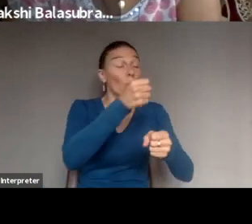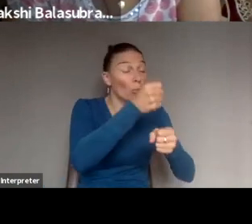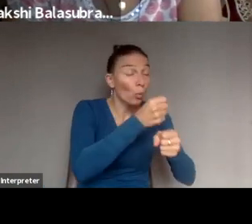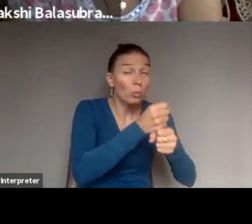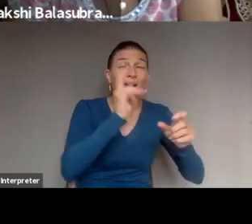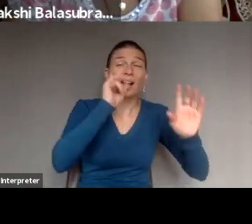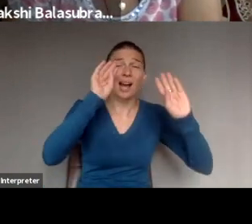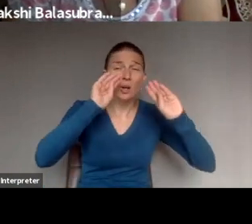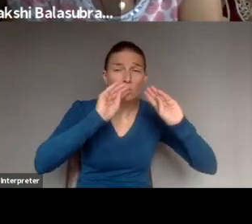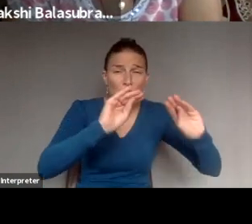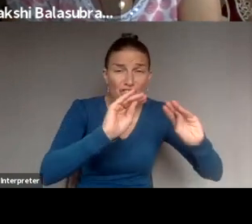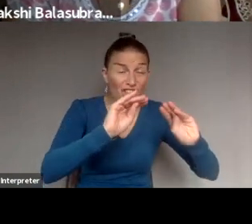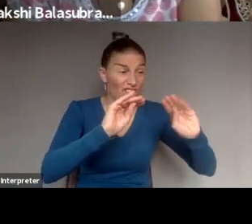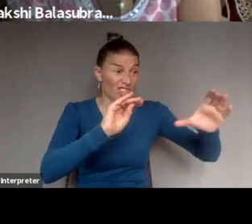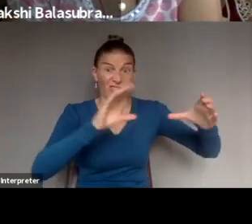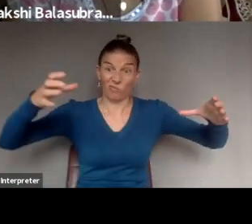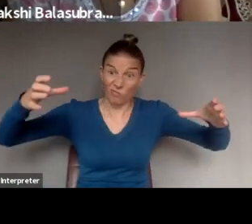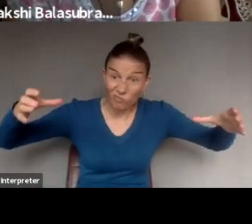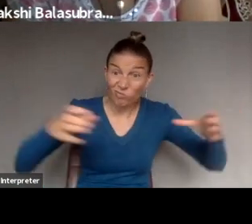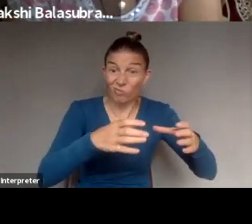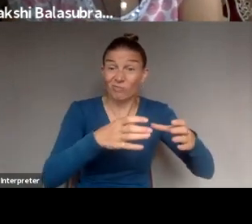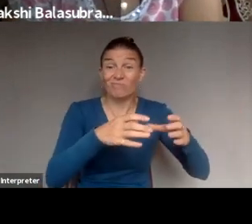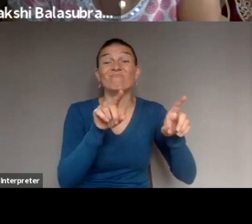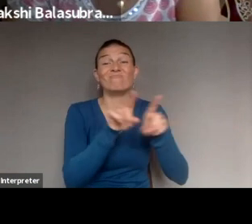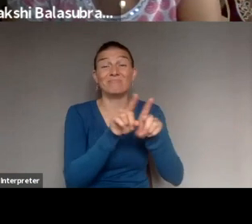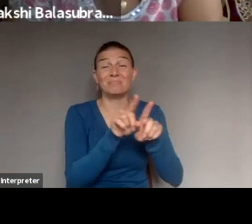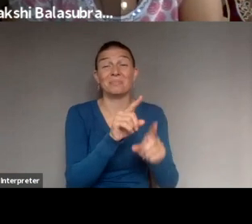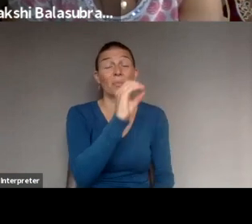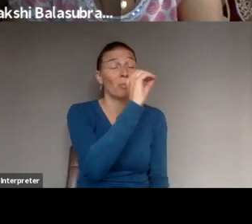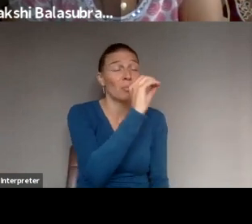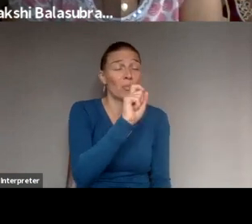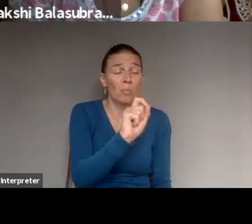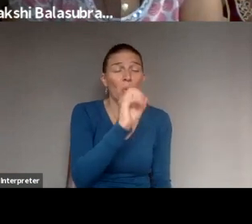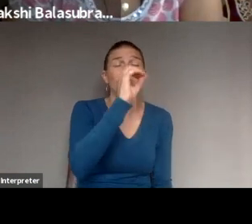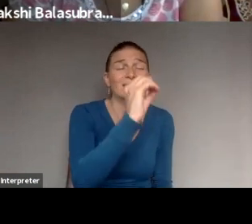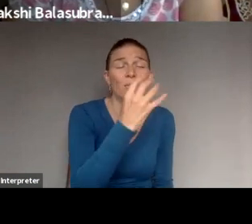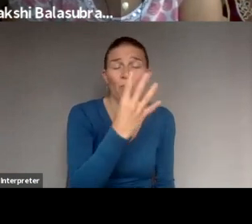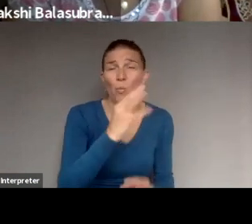the pre-existing inequalities and marginalisations due to gender, ethnicity and ways of living.